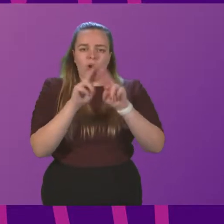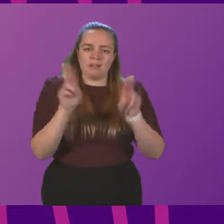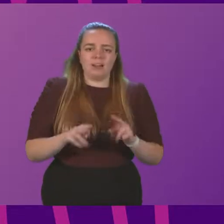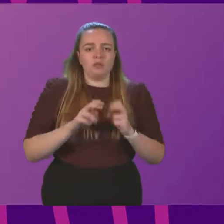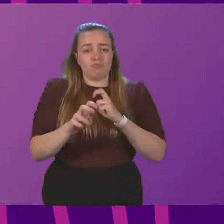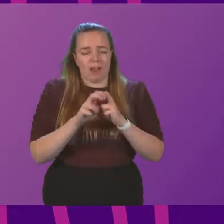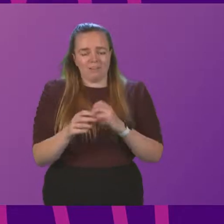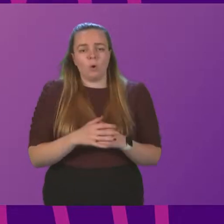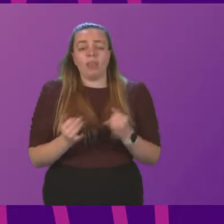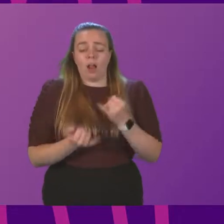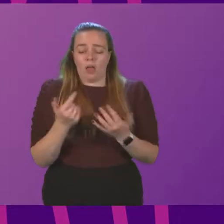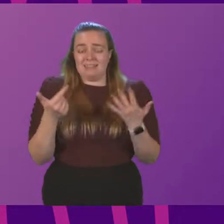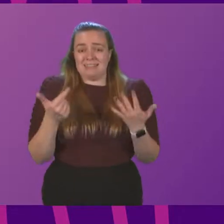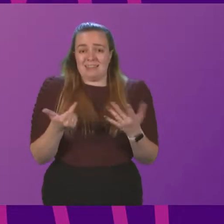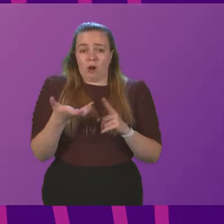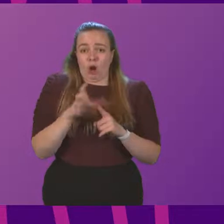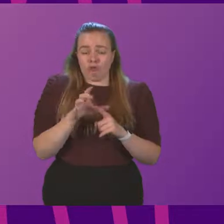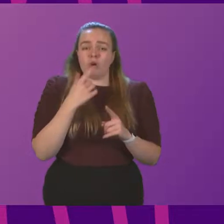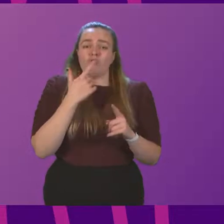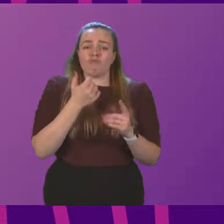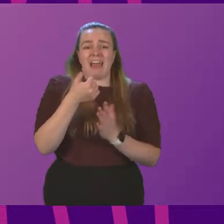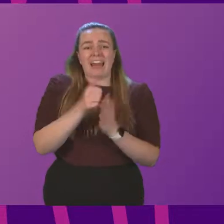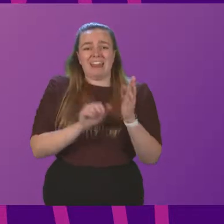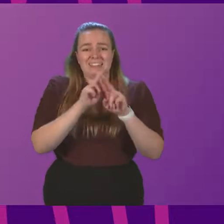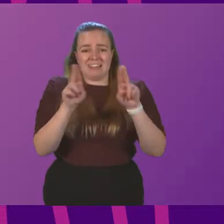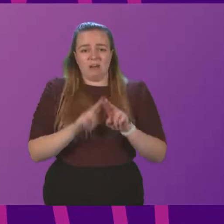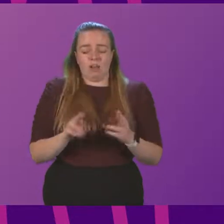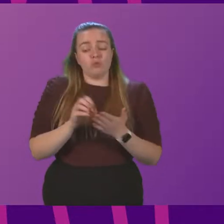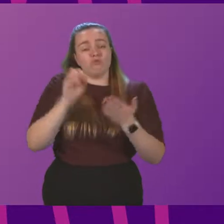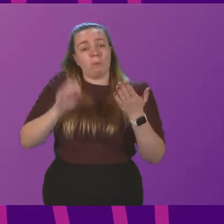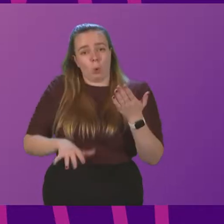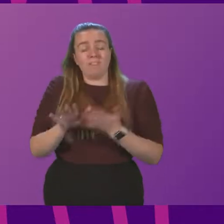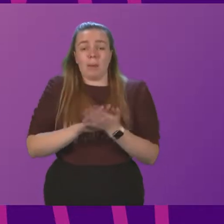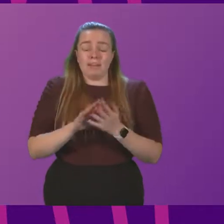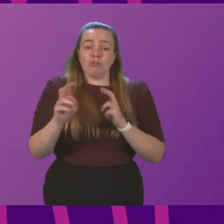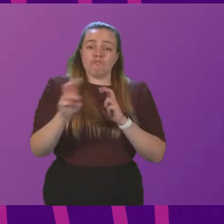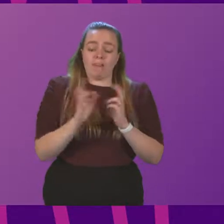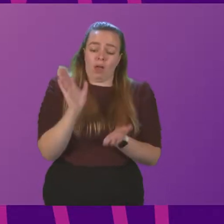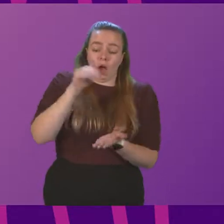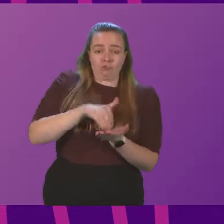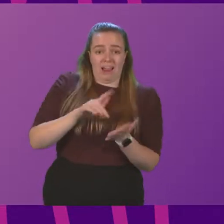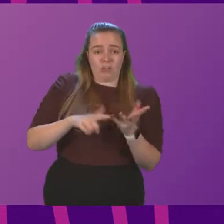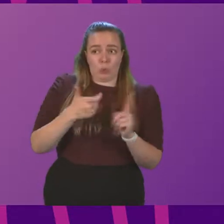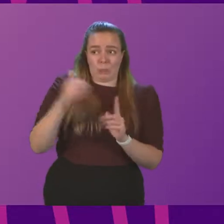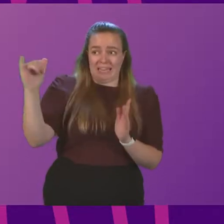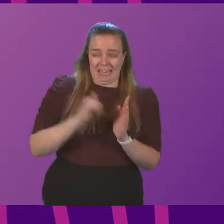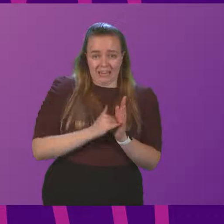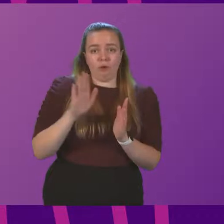The final seven countries have been removed from the international travel red list, which means that travellers to the United Kingdom from those destinations will